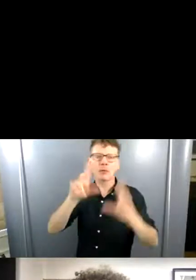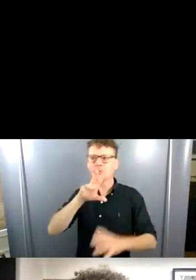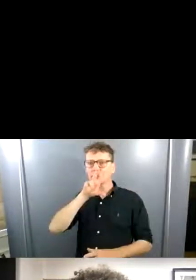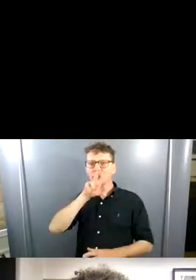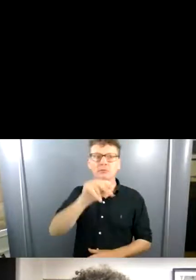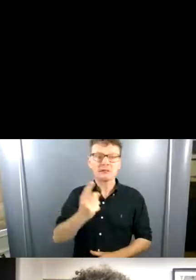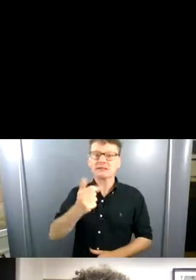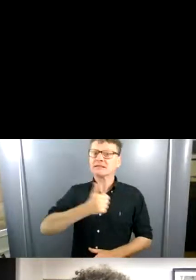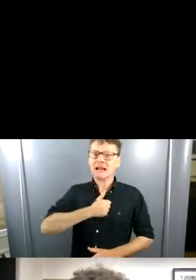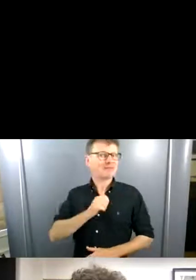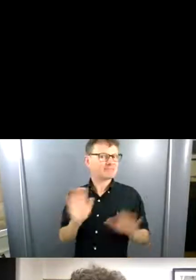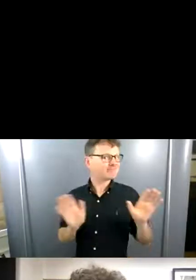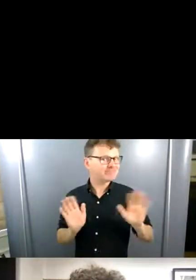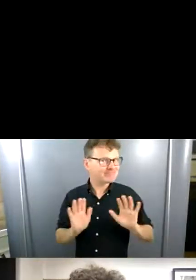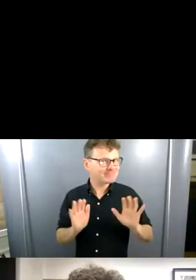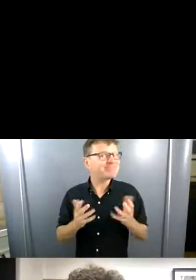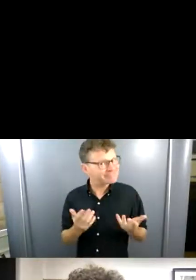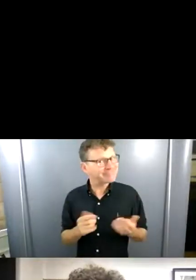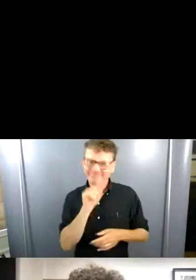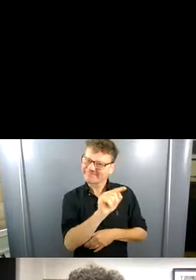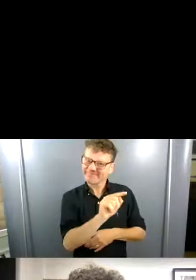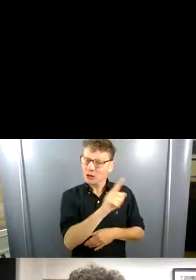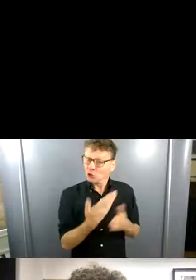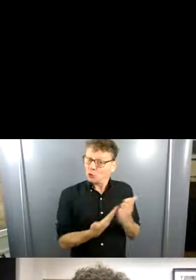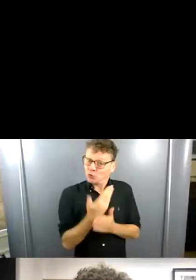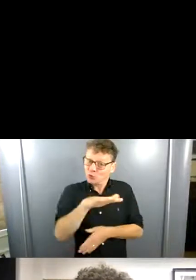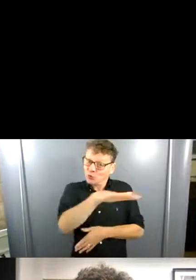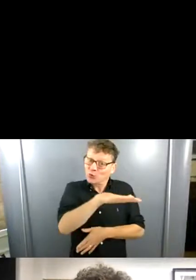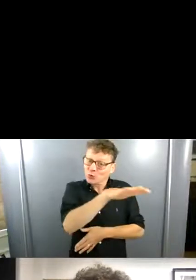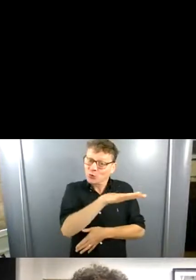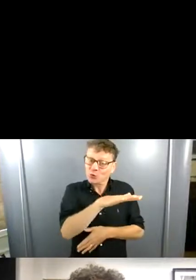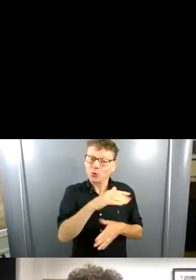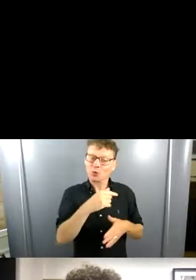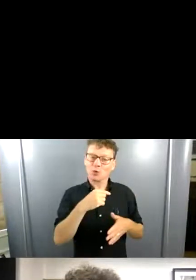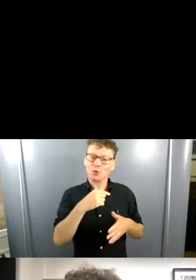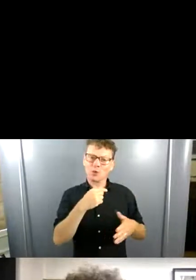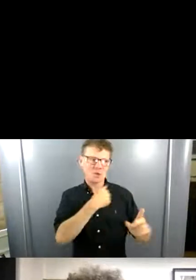just want to reflect on this very new field where we've come so far and where we might be going